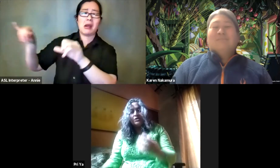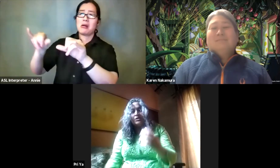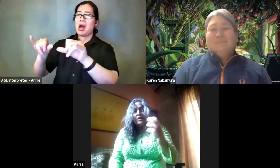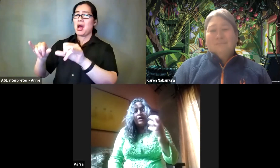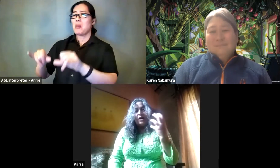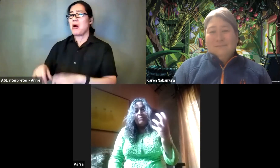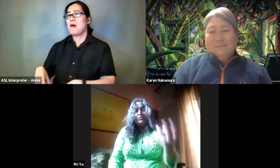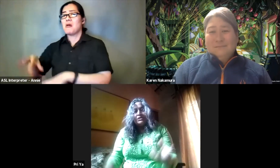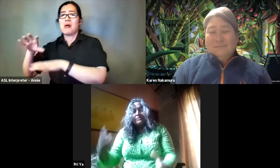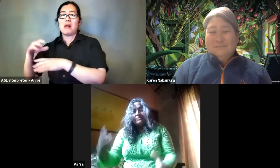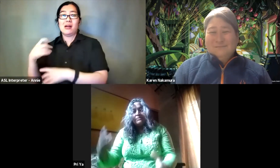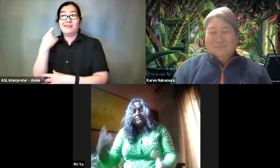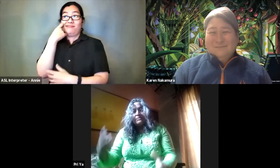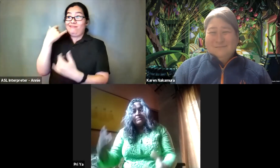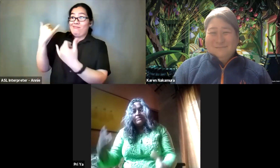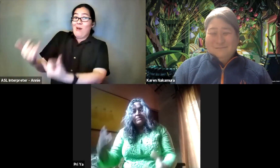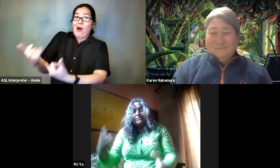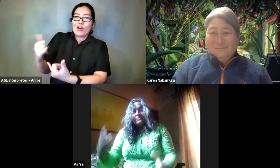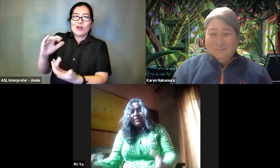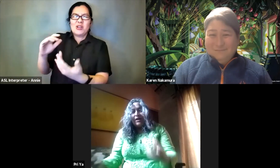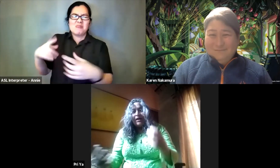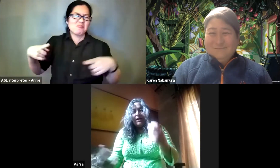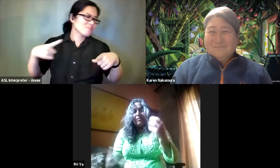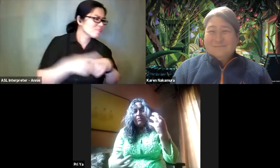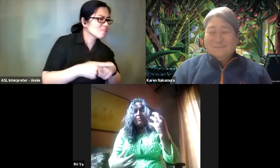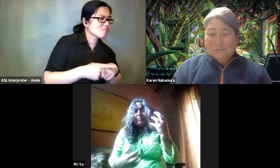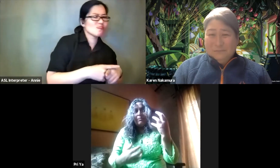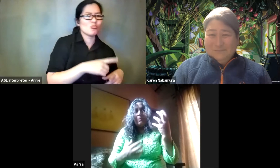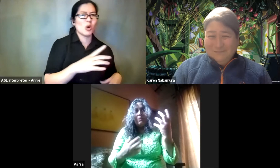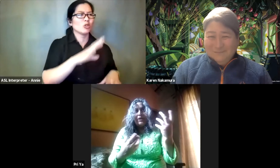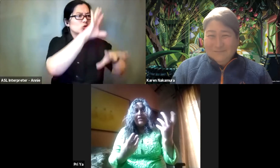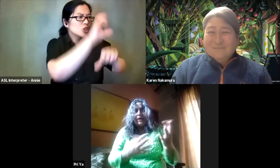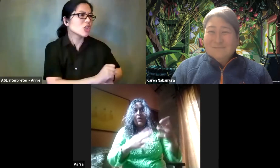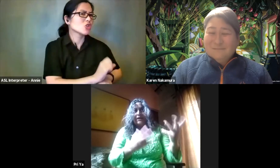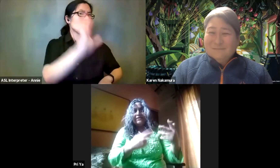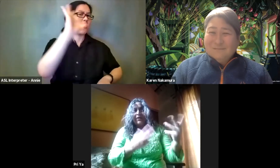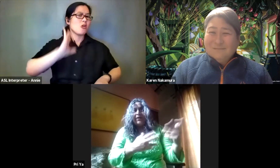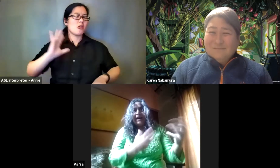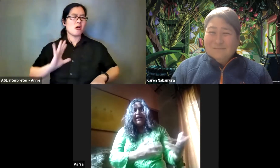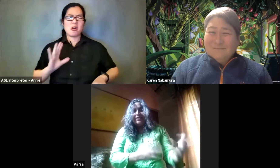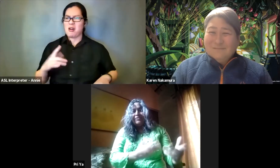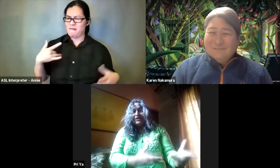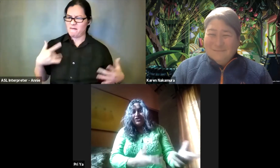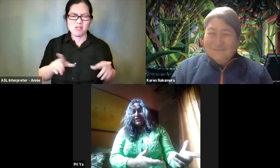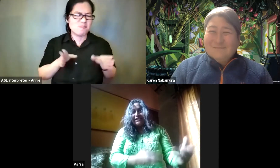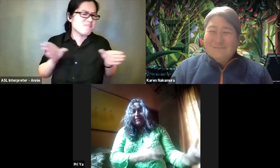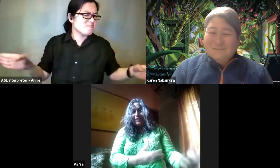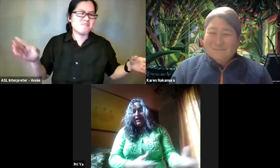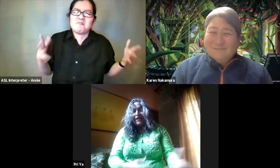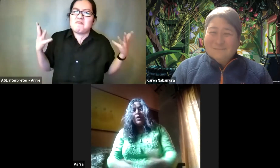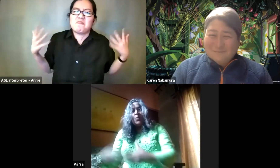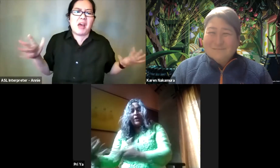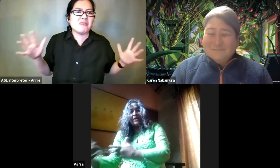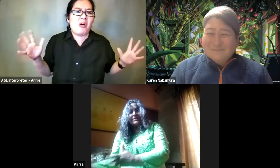Buddhism versus Islam, we think, one is a very kind religion accepting one is a very